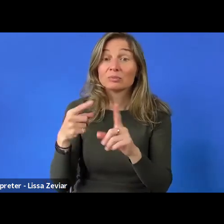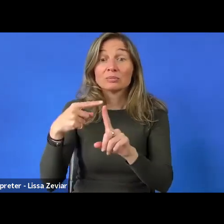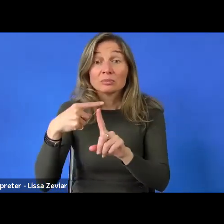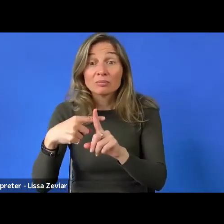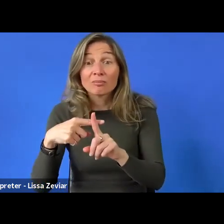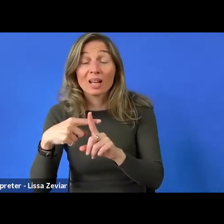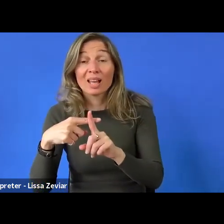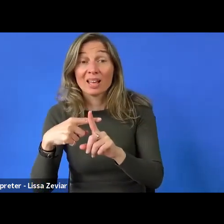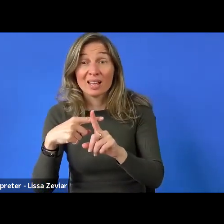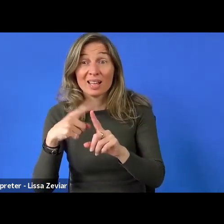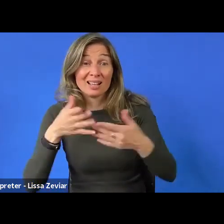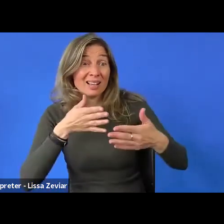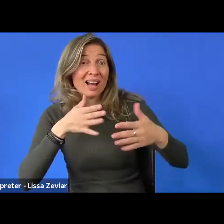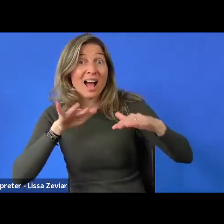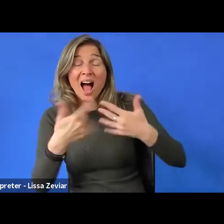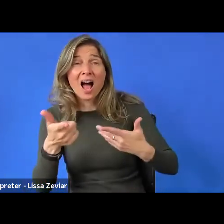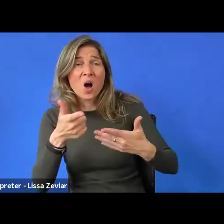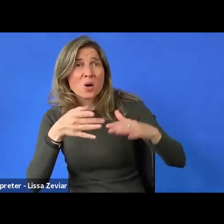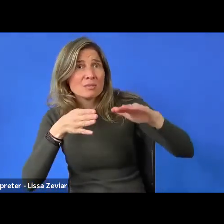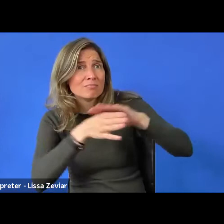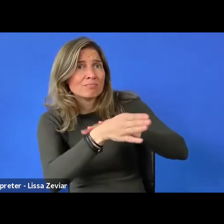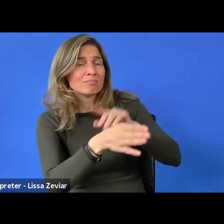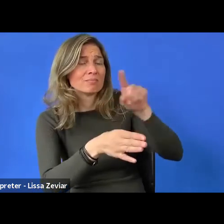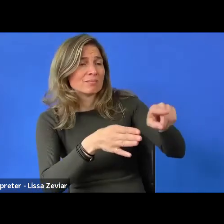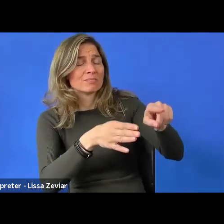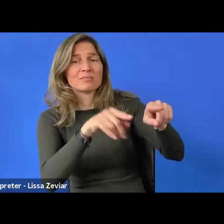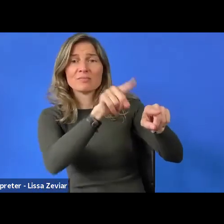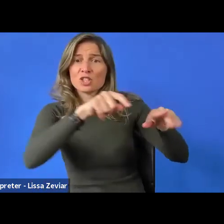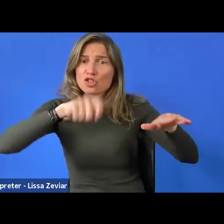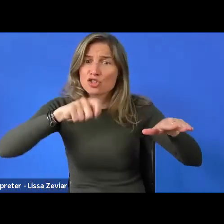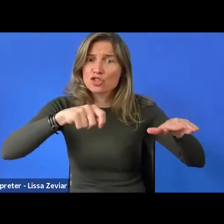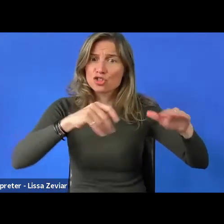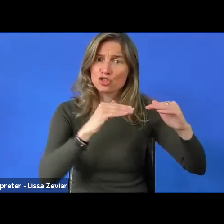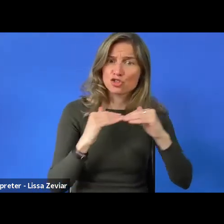to tackle the discriminatory situation that are being suffered